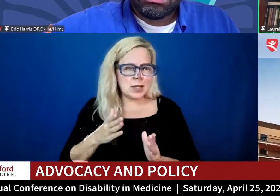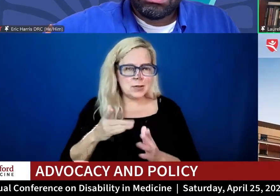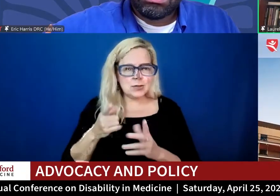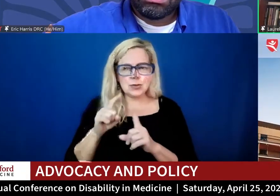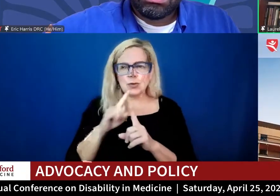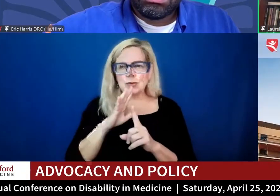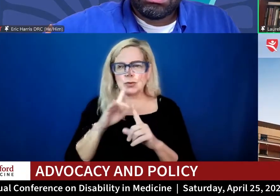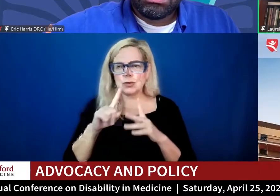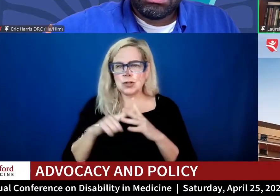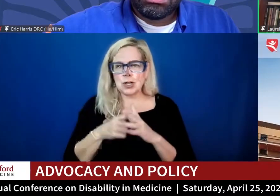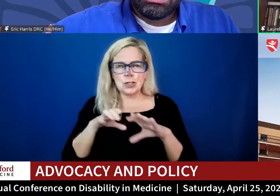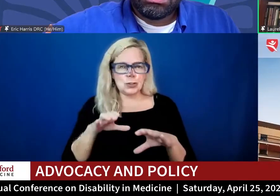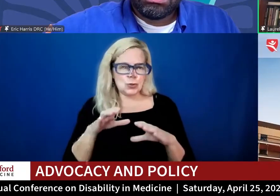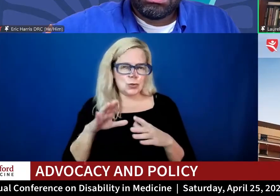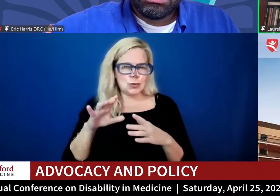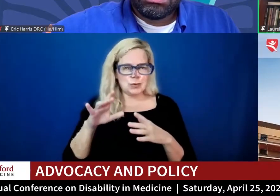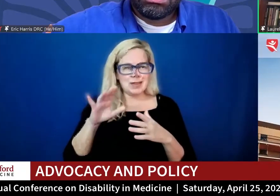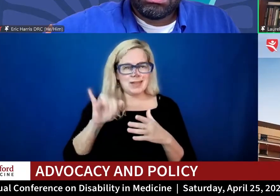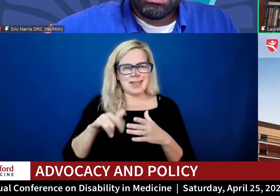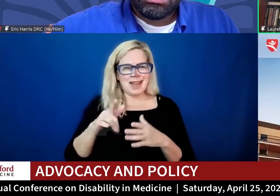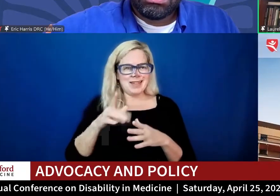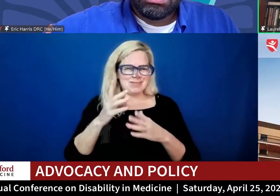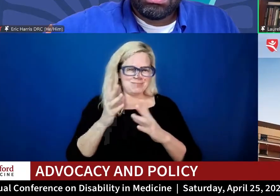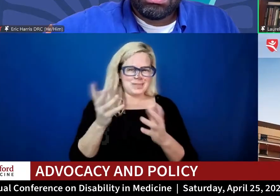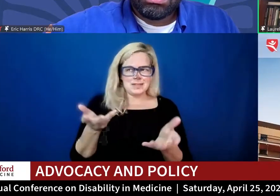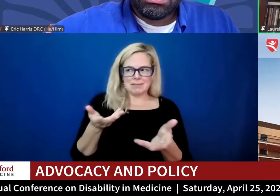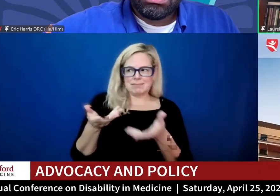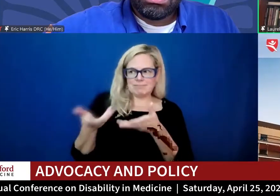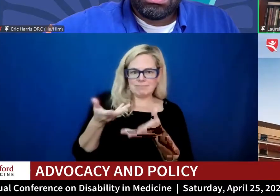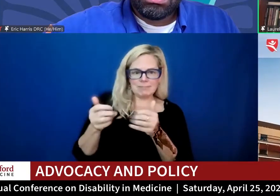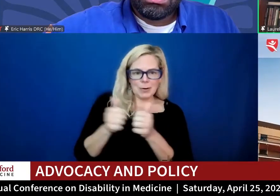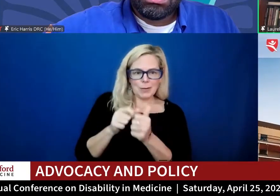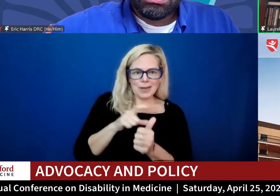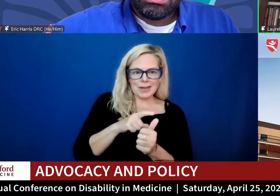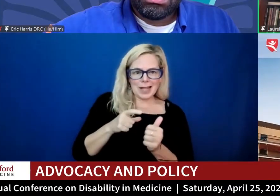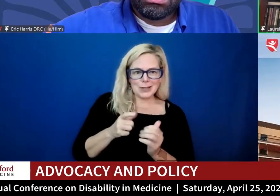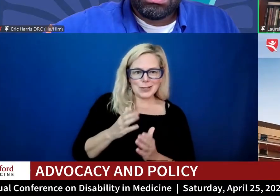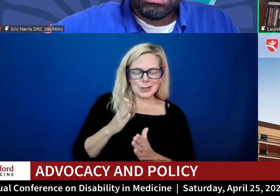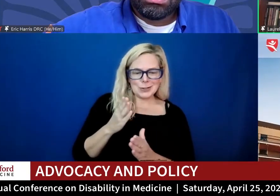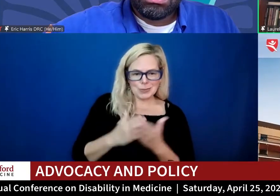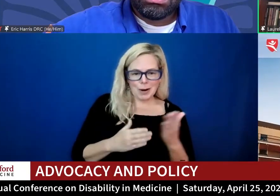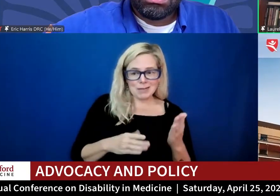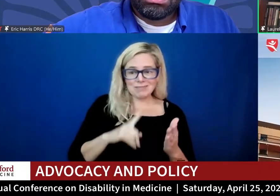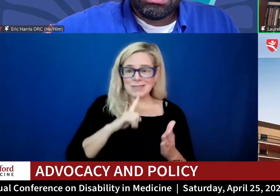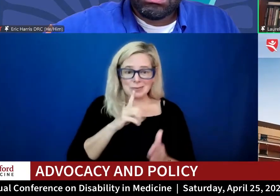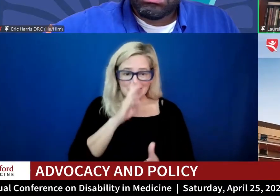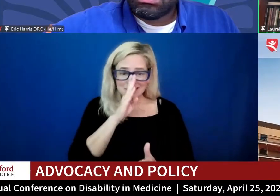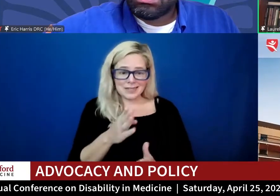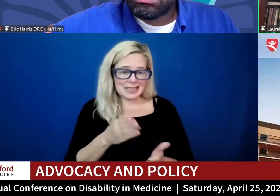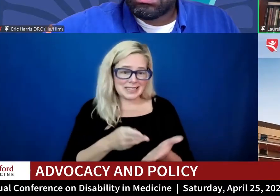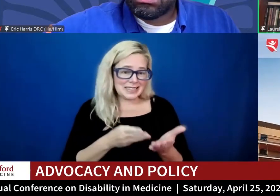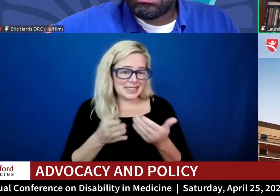to legislators part. Um and it's actually pretty easy. You call them up. You need to do a little